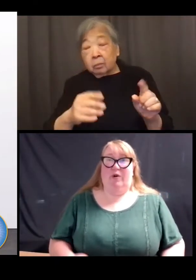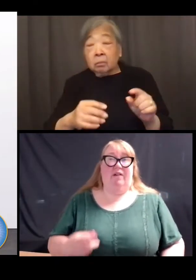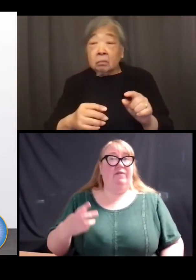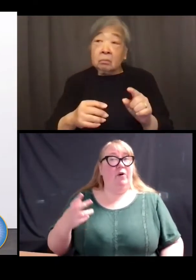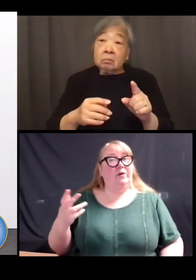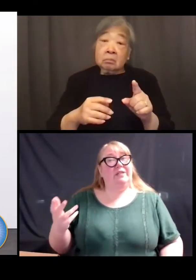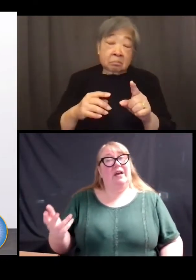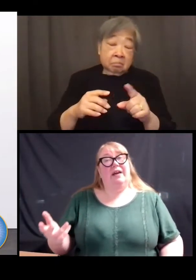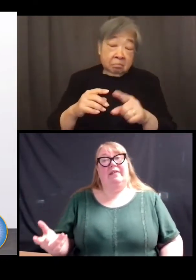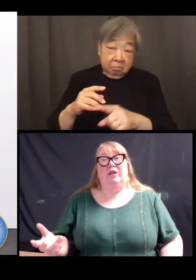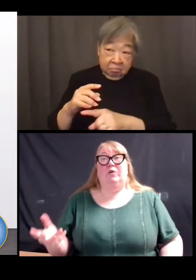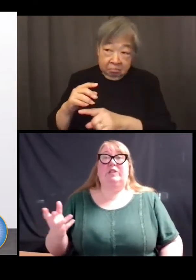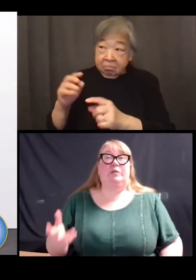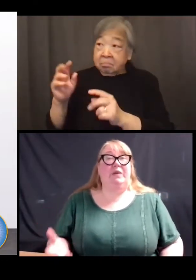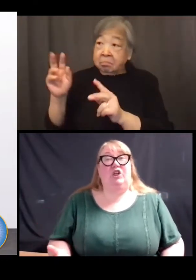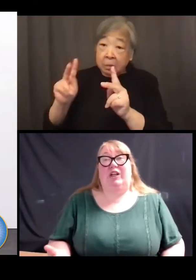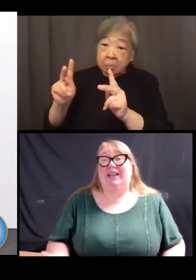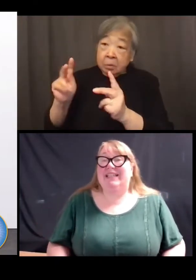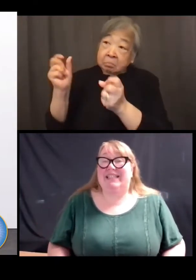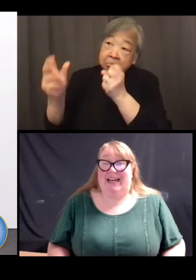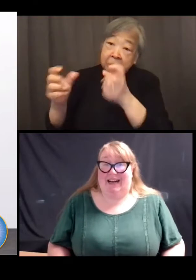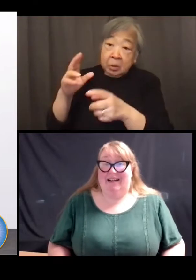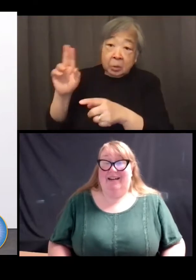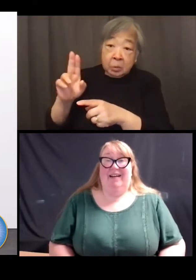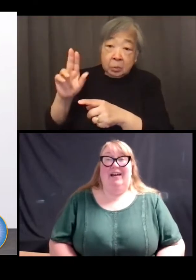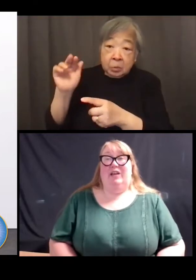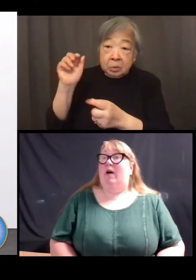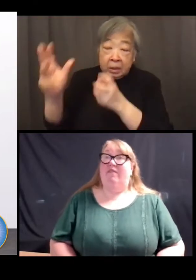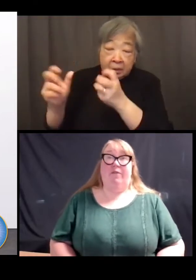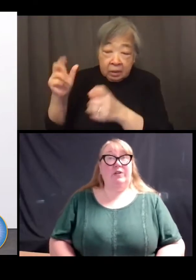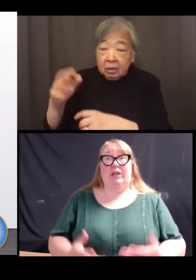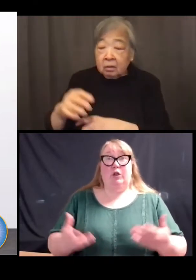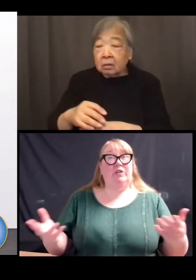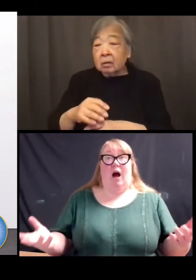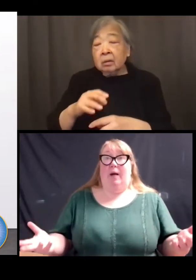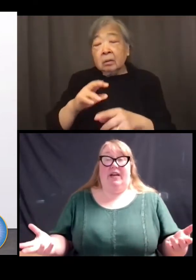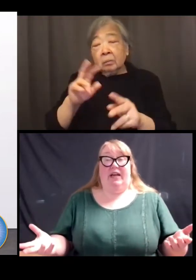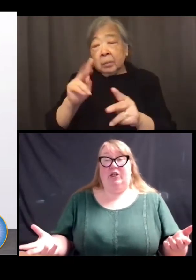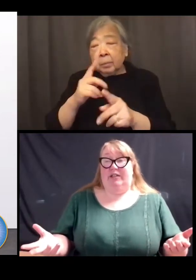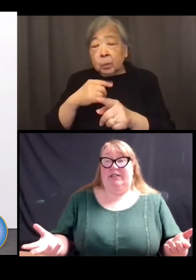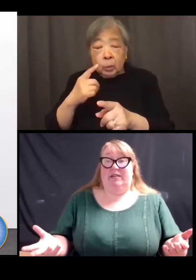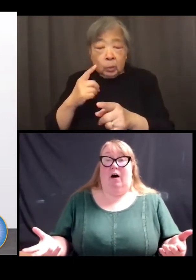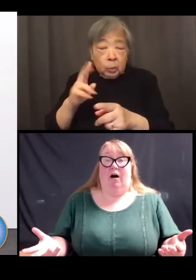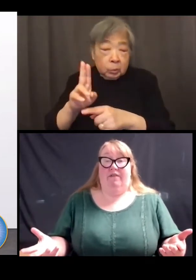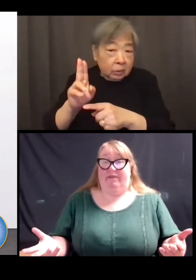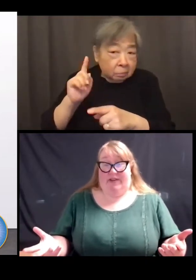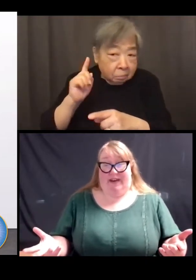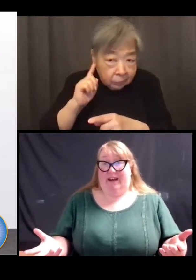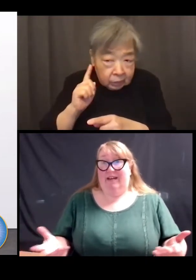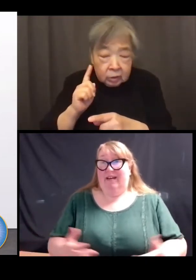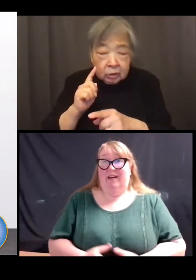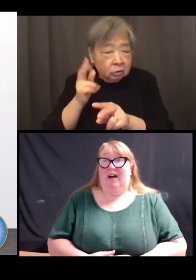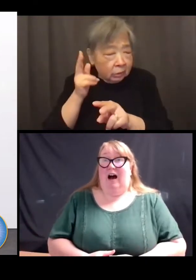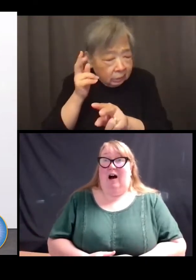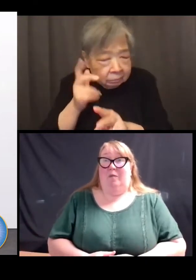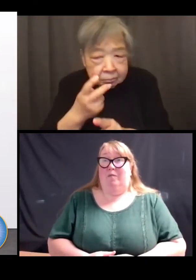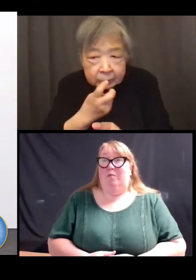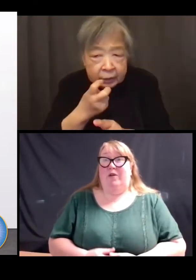you have folks that use speech and listening You have folks that use combinations of everything